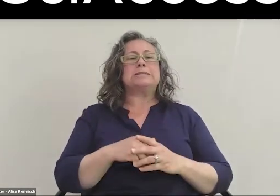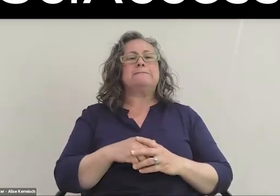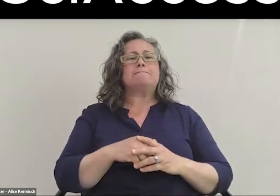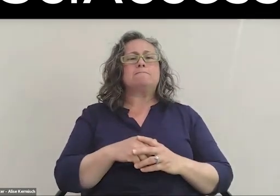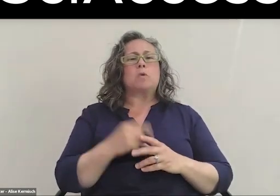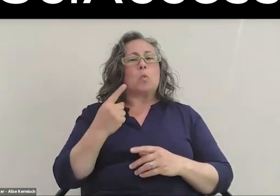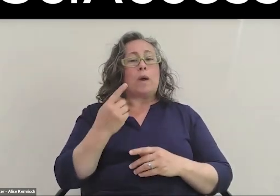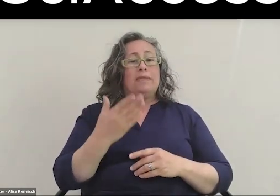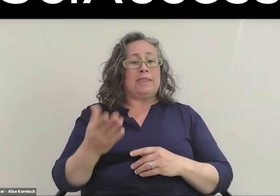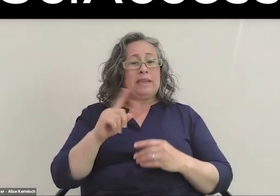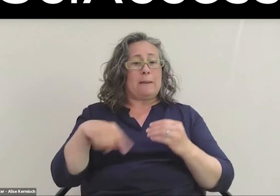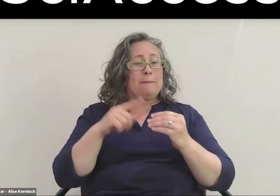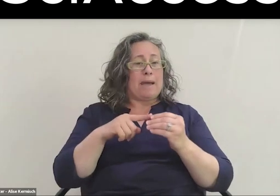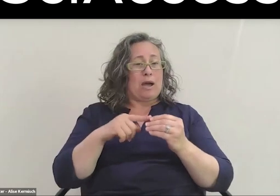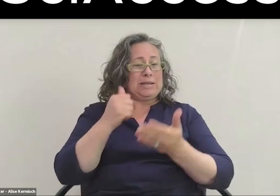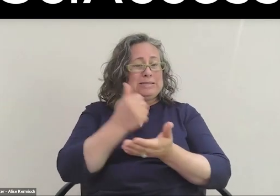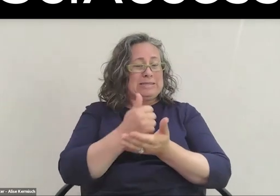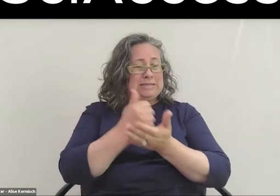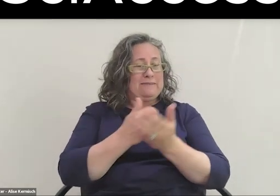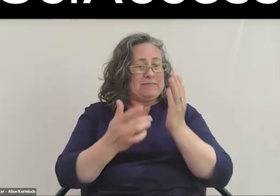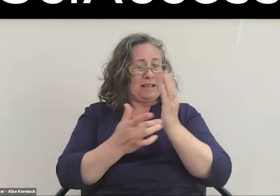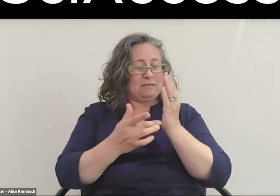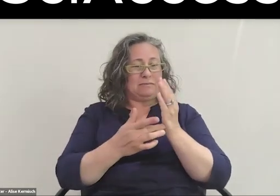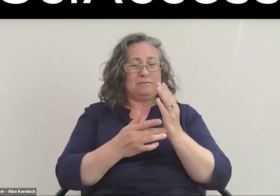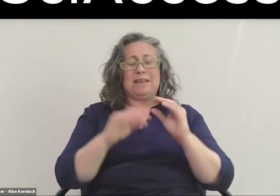One thing about assistive technology, there's a never-ending